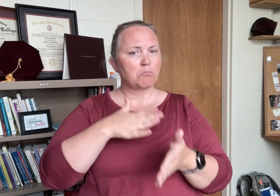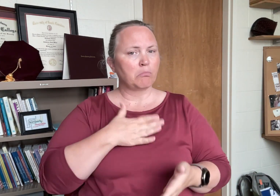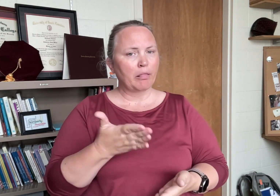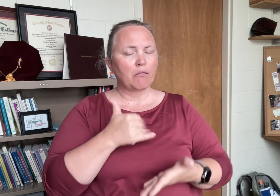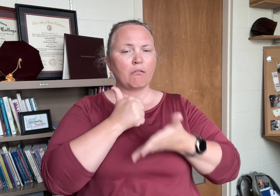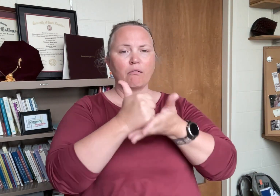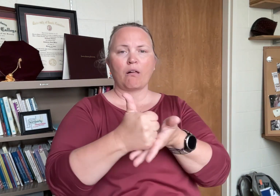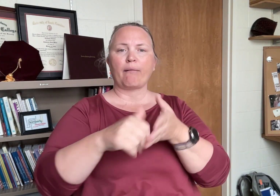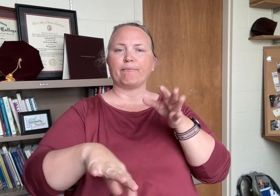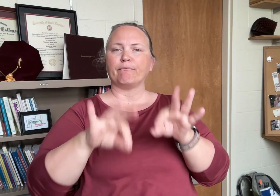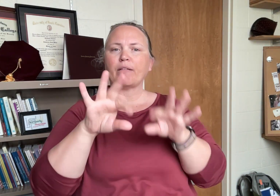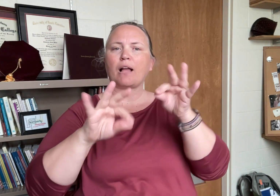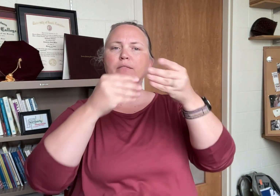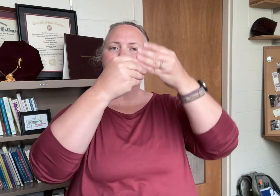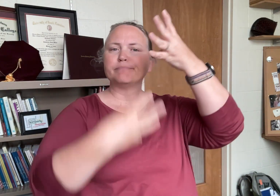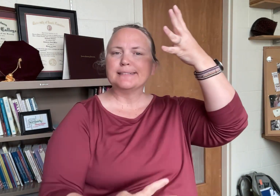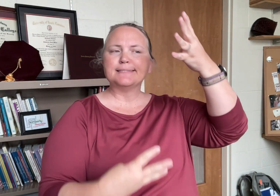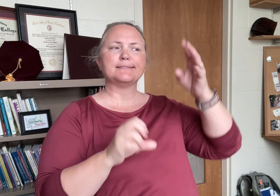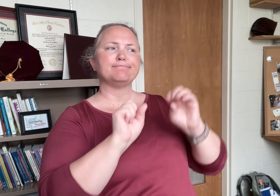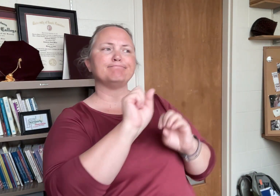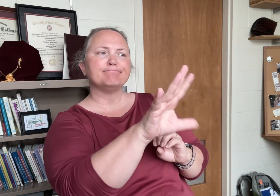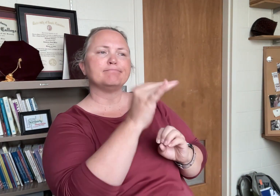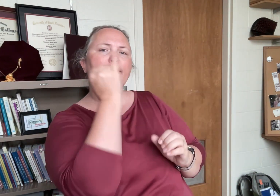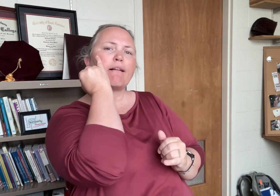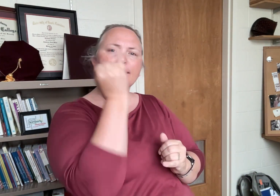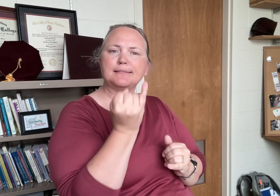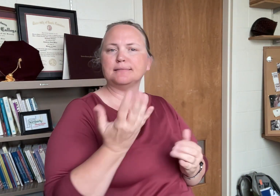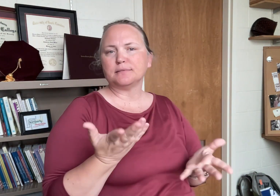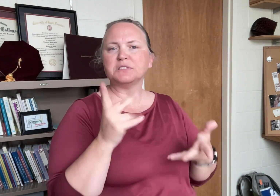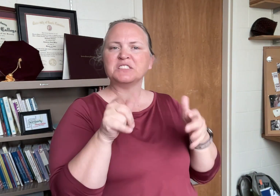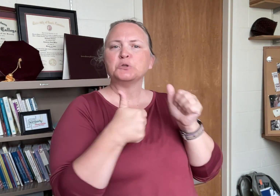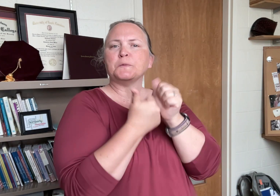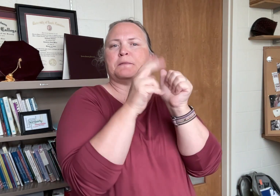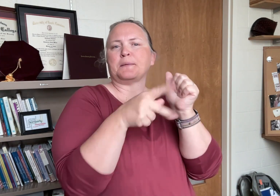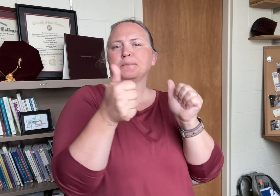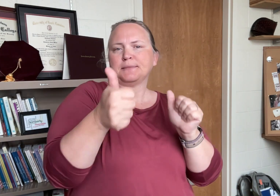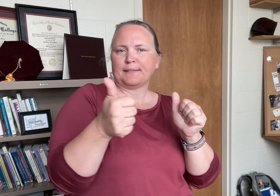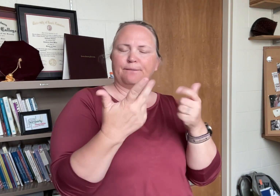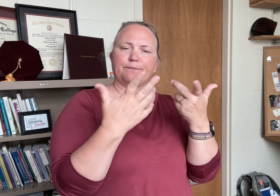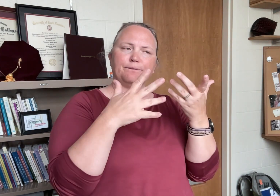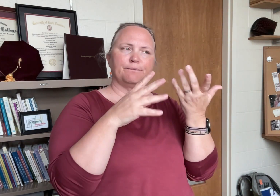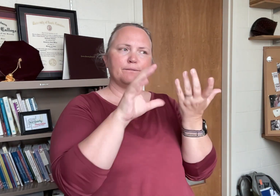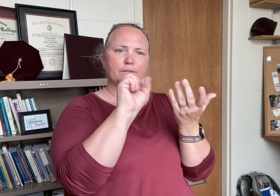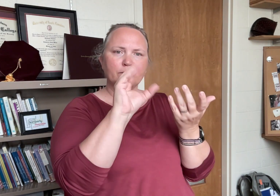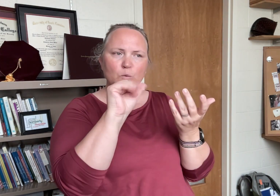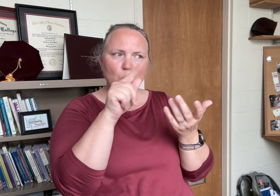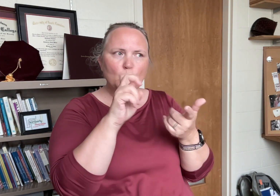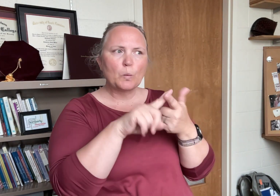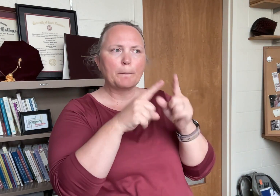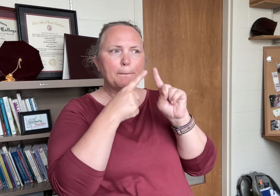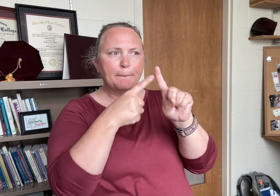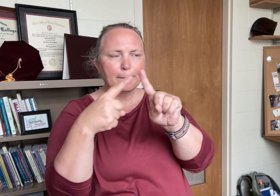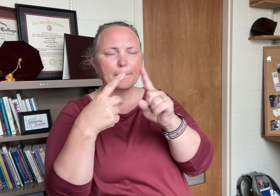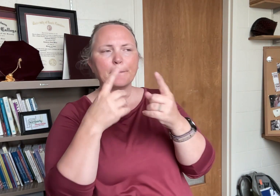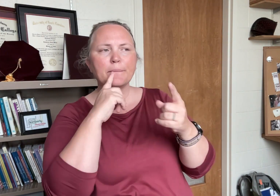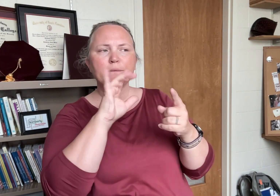Usually if you give them the topic and the type of work that you've done in that article, um, they can help you find some journals.